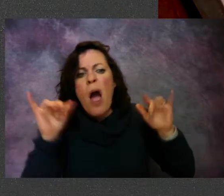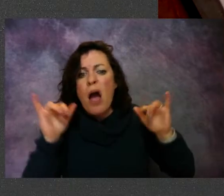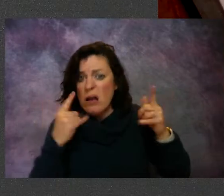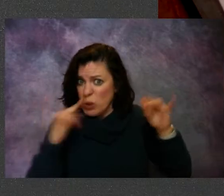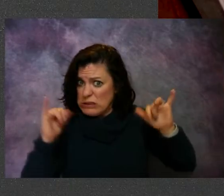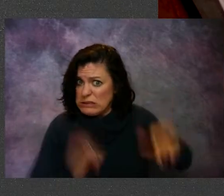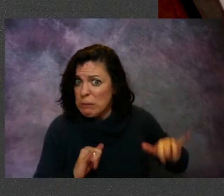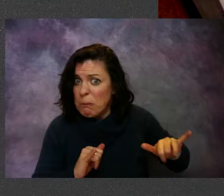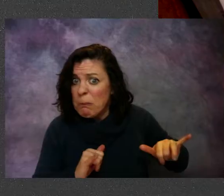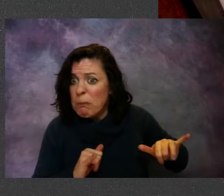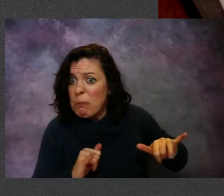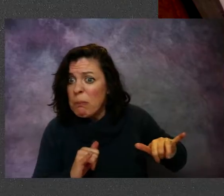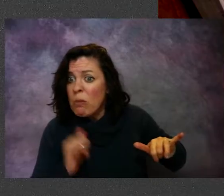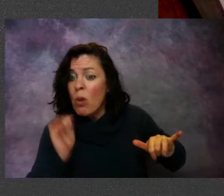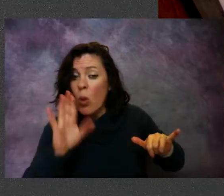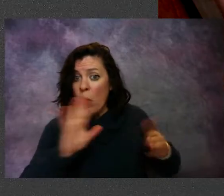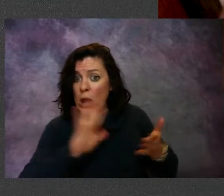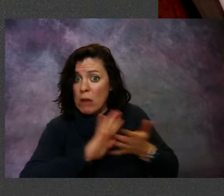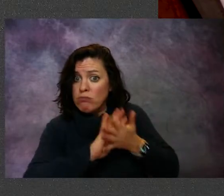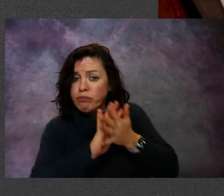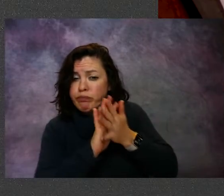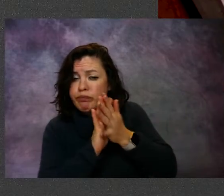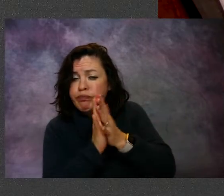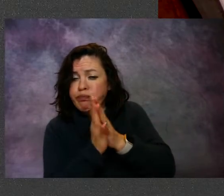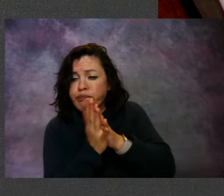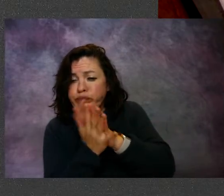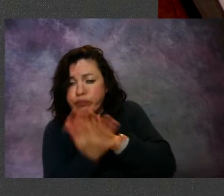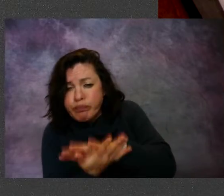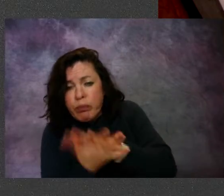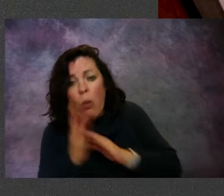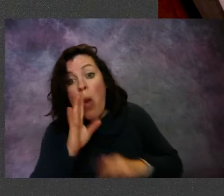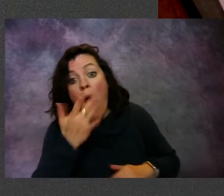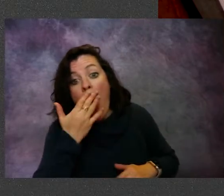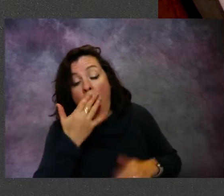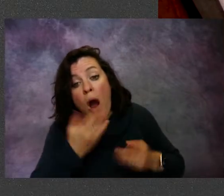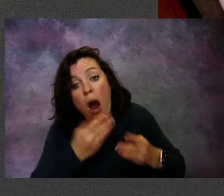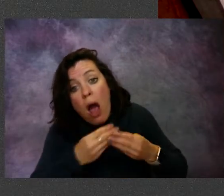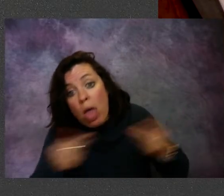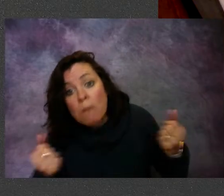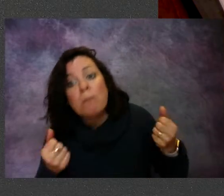Will it change? Will the colors change color? Will it turn brown?